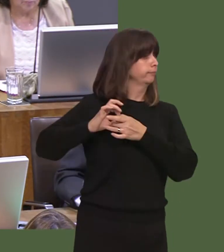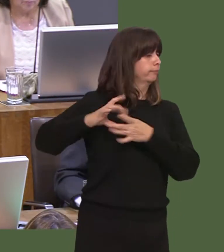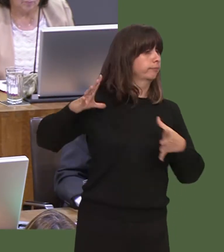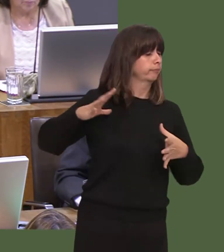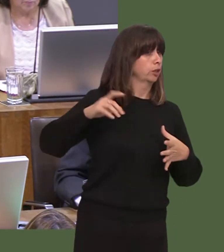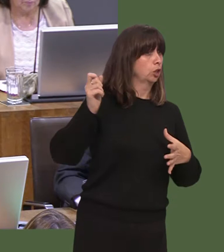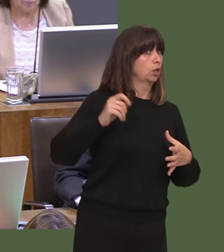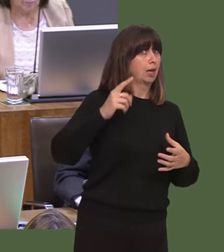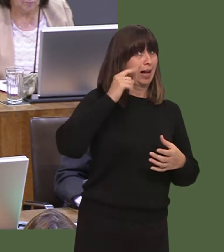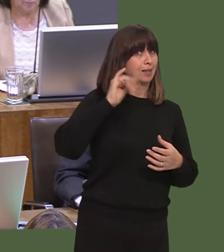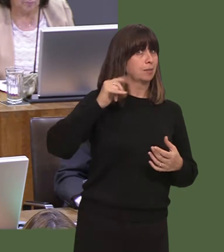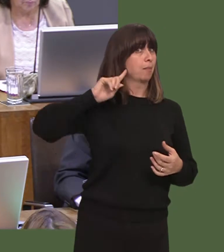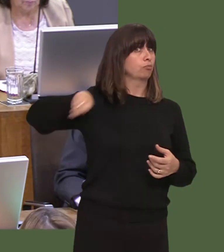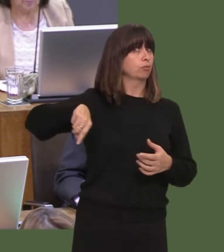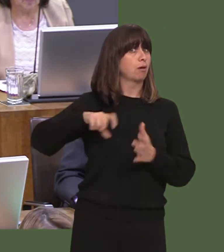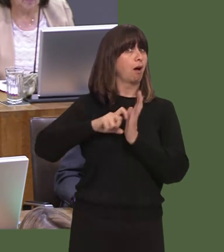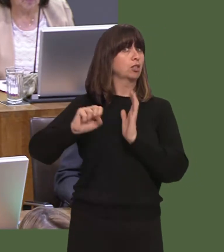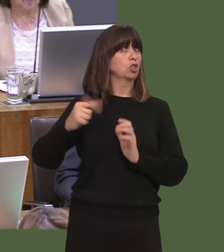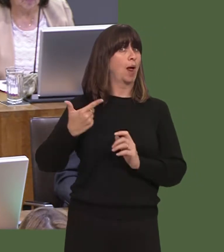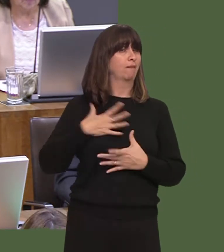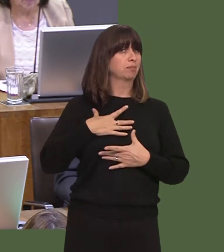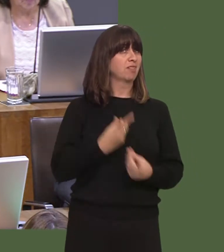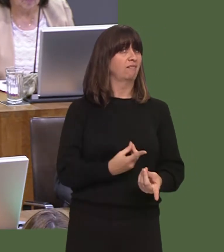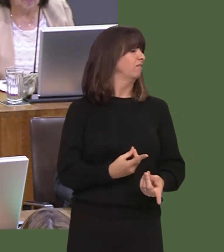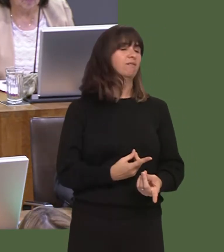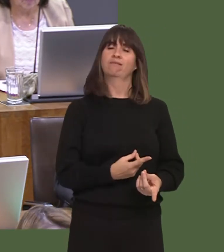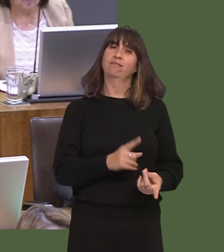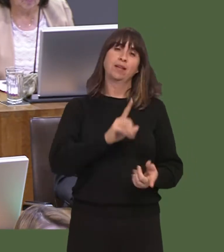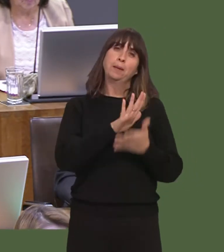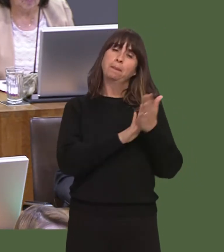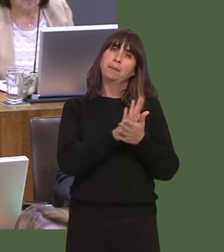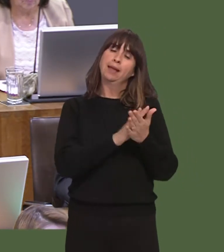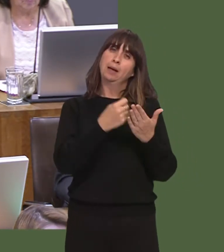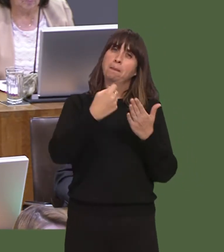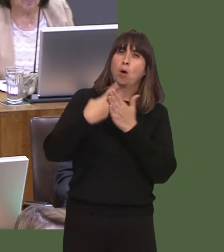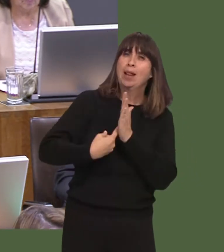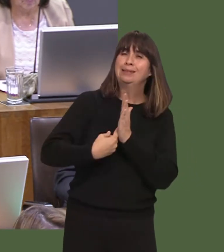observe or ignore article 12 as it suits them, which means that policy or legislative intentions